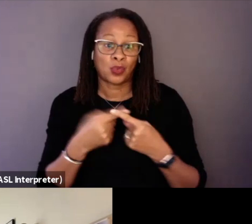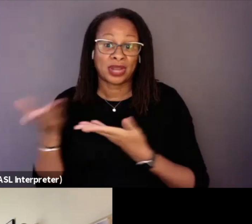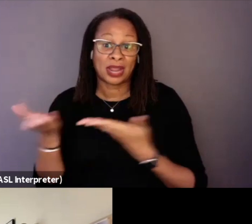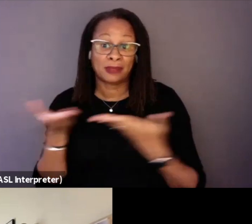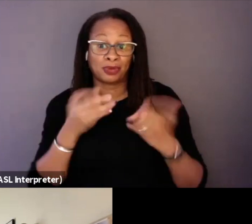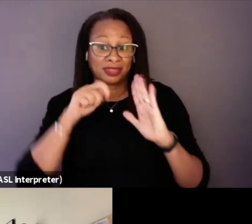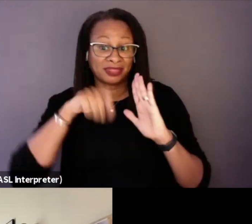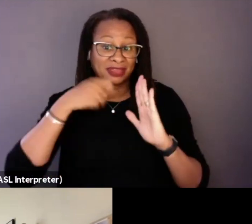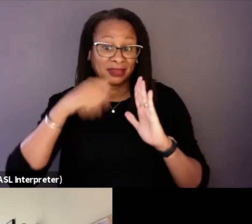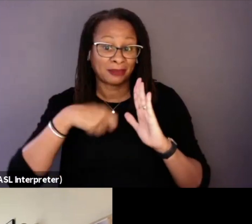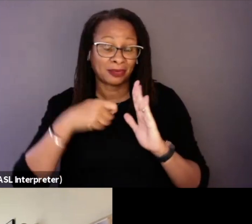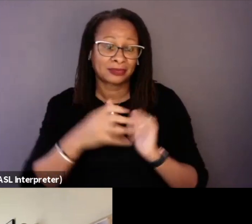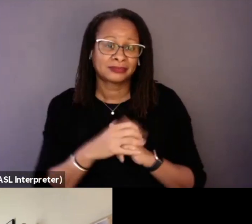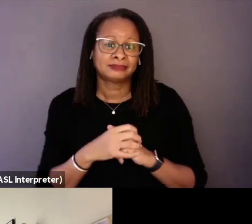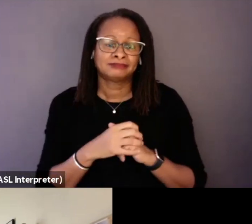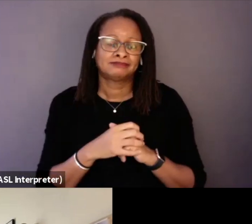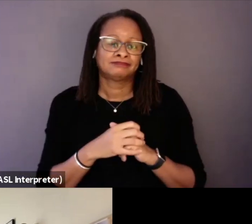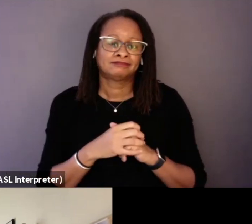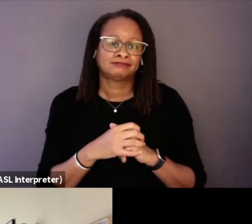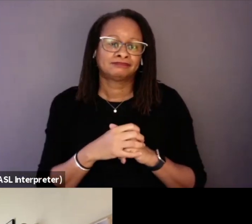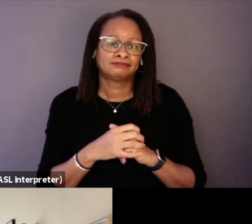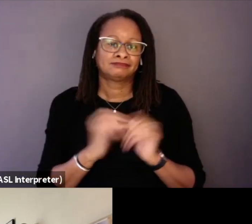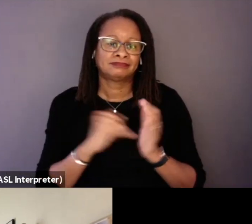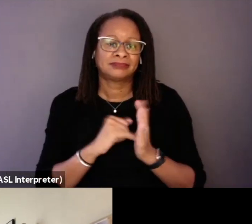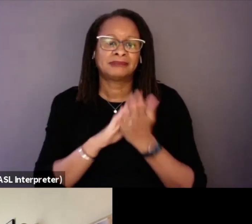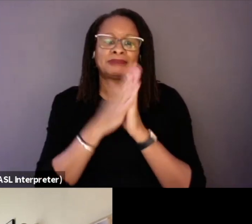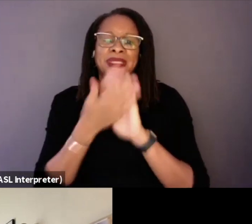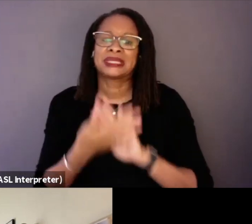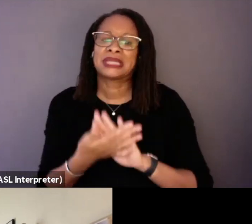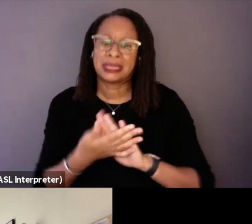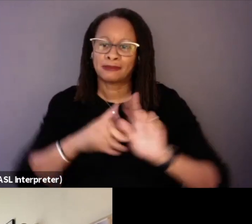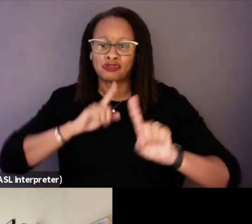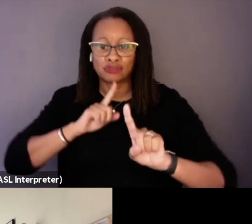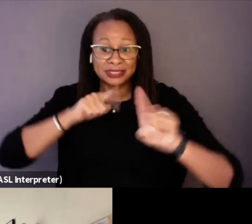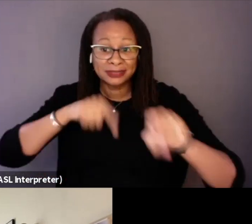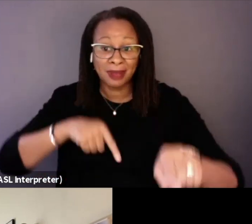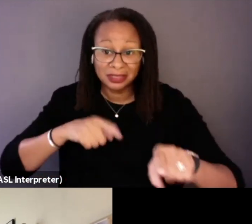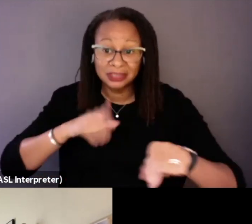so it became mostly responding to those movements.